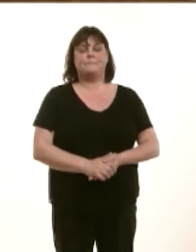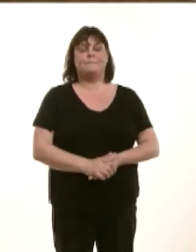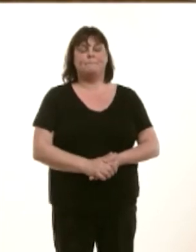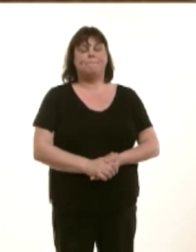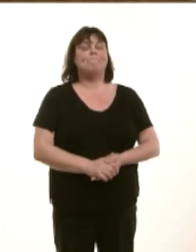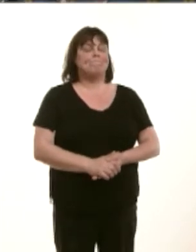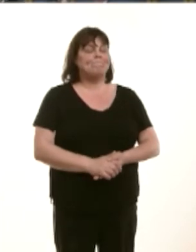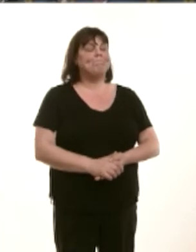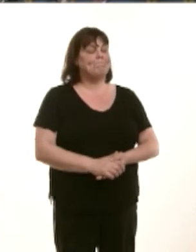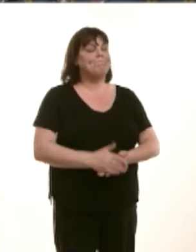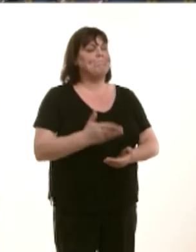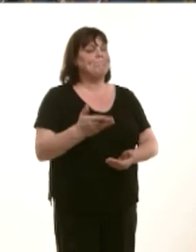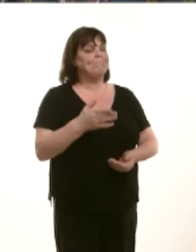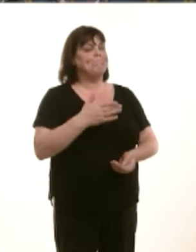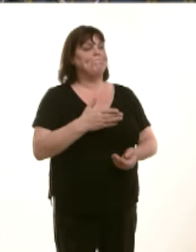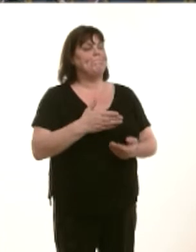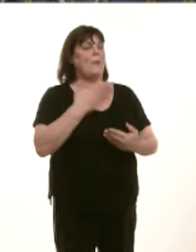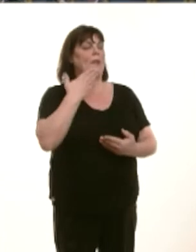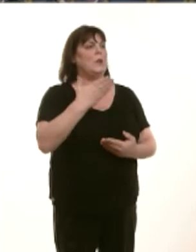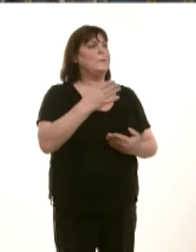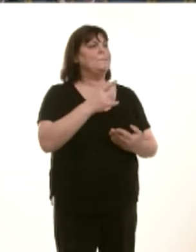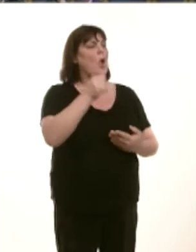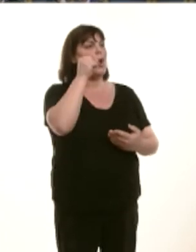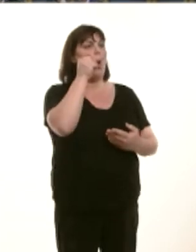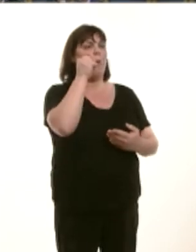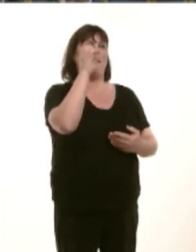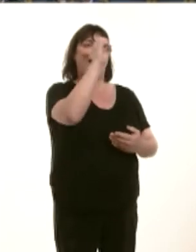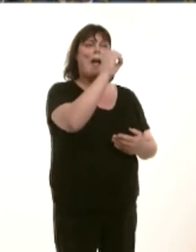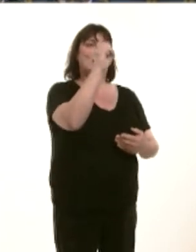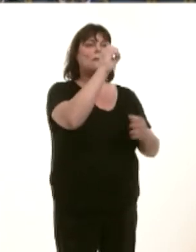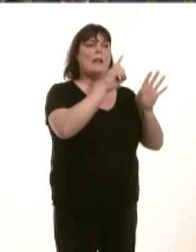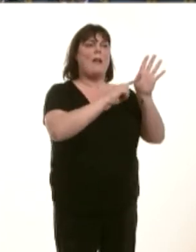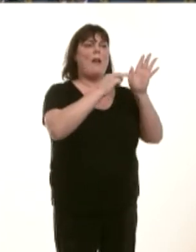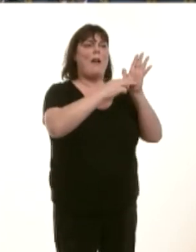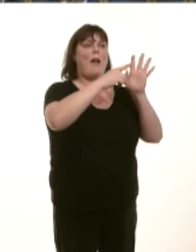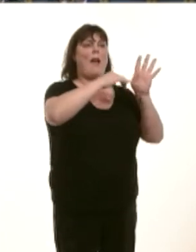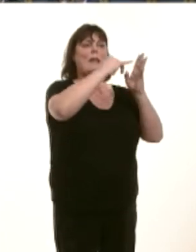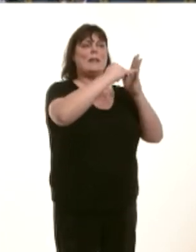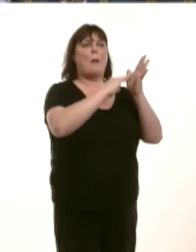Rhun ap Iorwerth: Maeín flaenoriaeth yn Ynys MÙn i adfer capasiti lladd-dai yn y gogledd-orllewinó